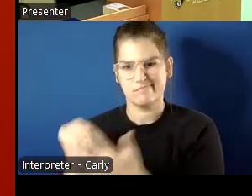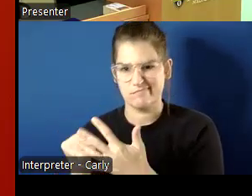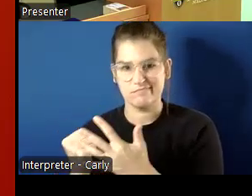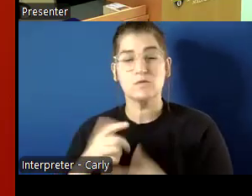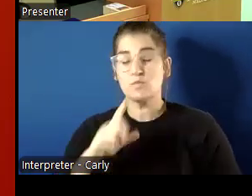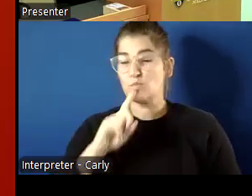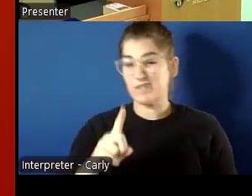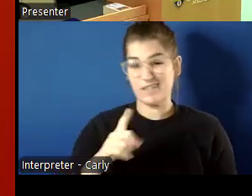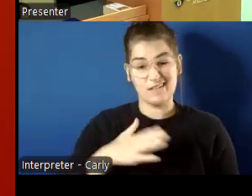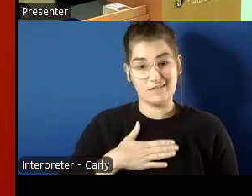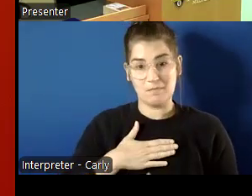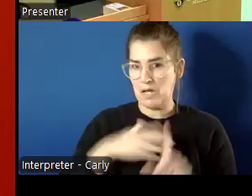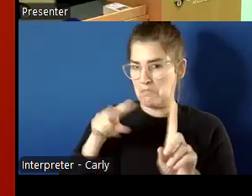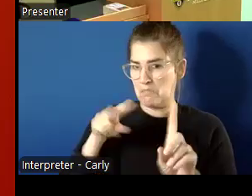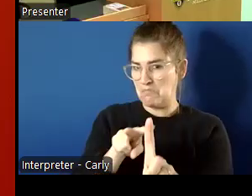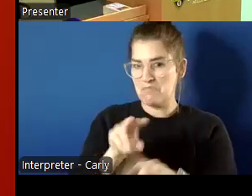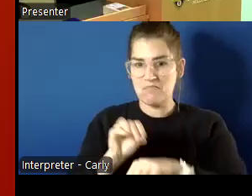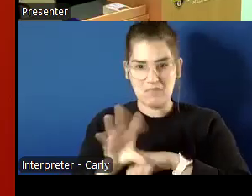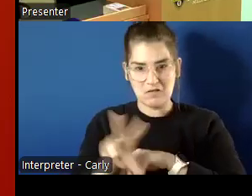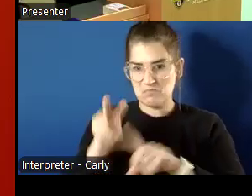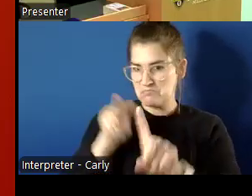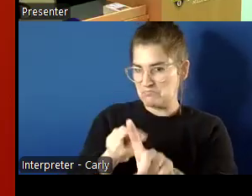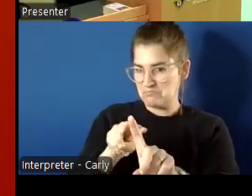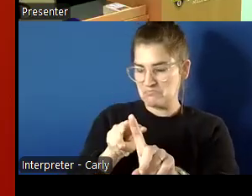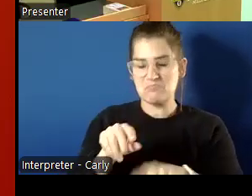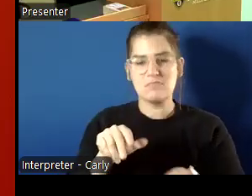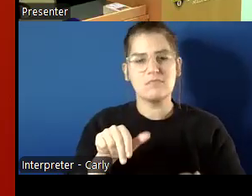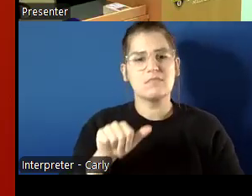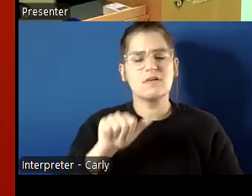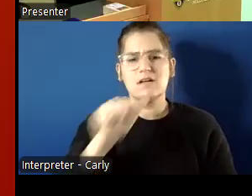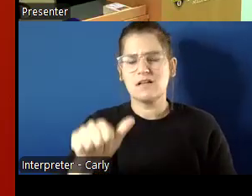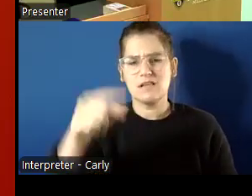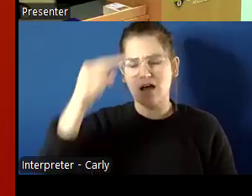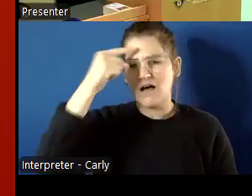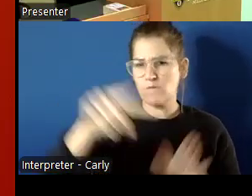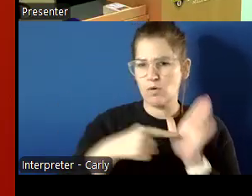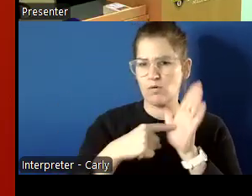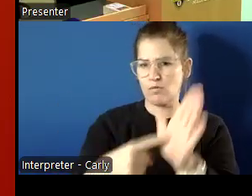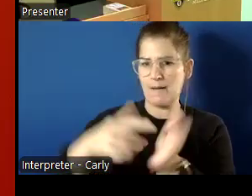Now keep in mind this is not per se strictly intended to represent a medical model but I